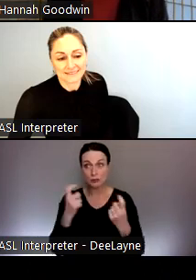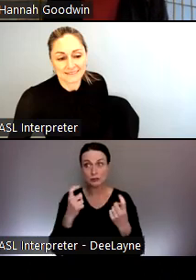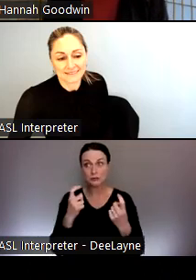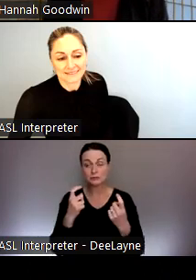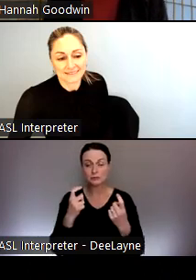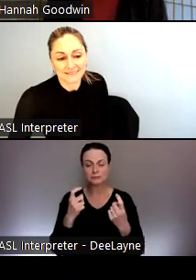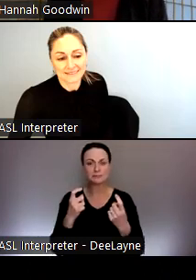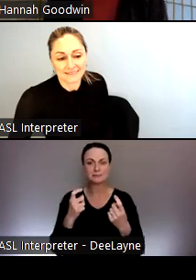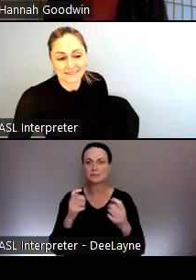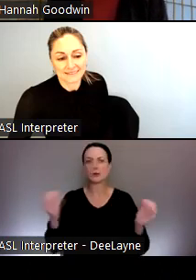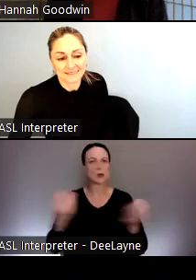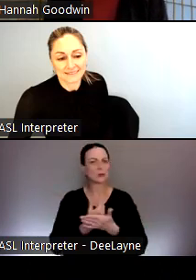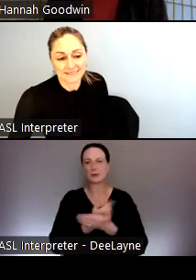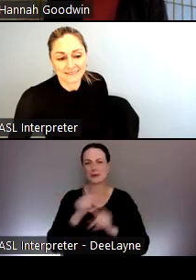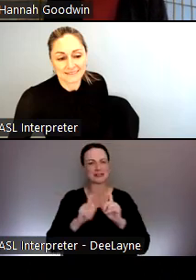[Sarah] There are no new questions, thank you. Great.